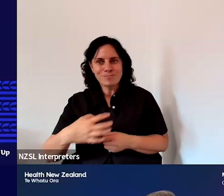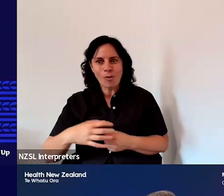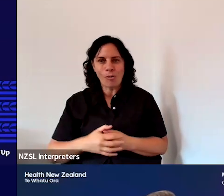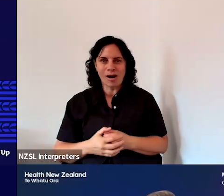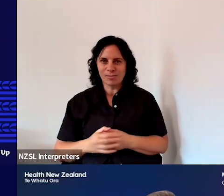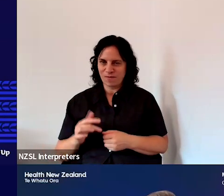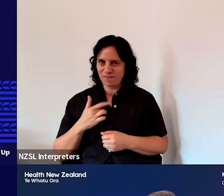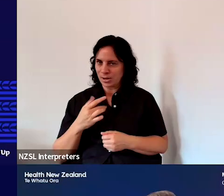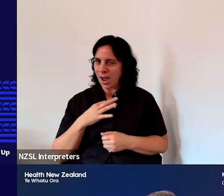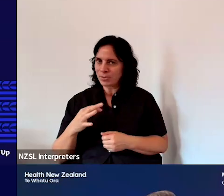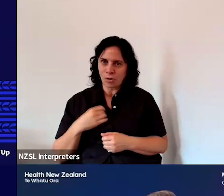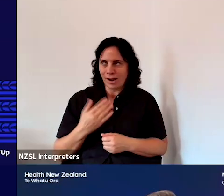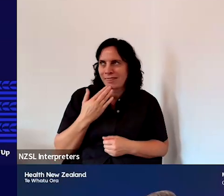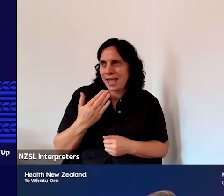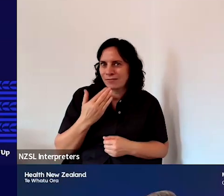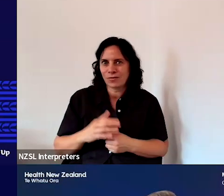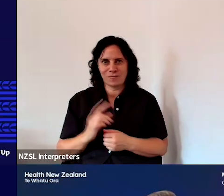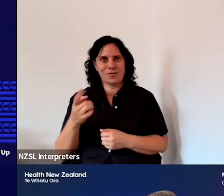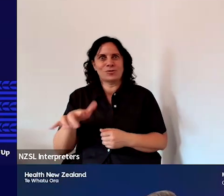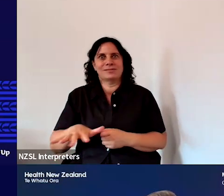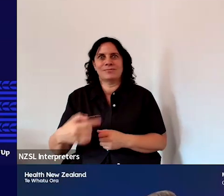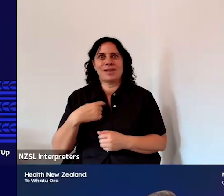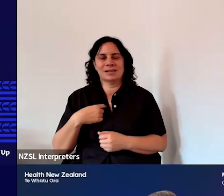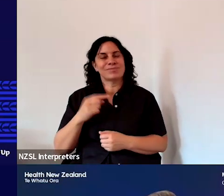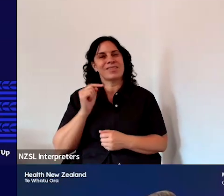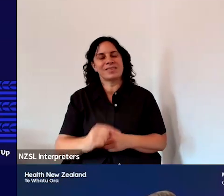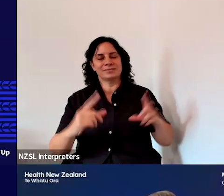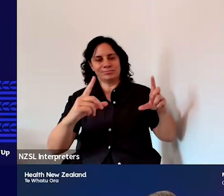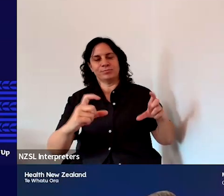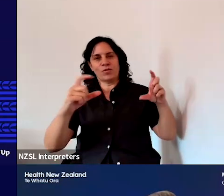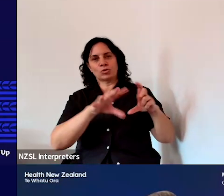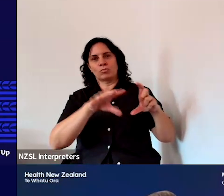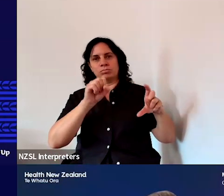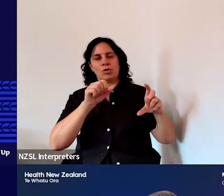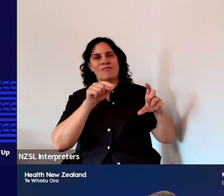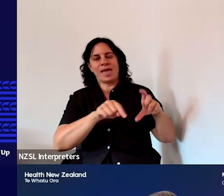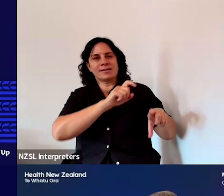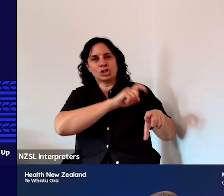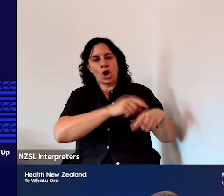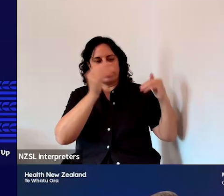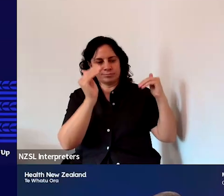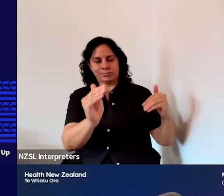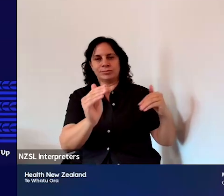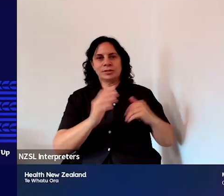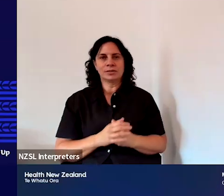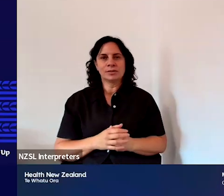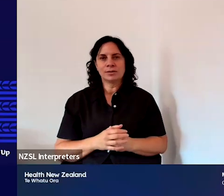But just say, you know, this is a snapshot and I'm very well aware of that. And you don't publish, you know, every analysis